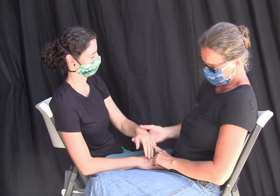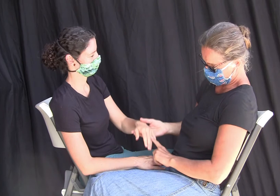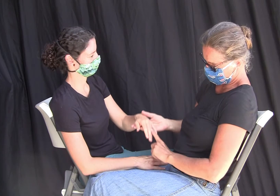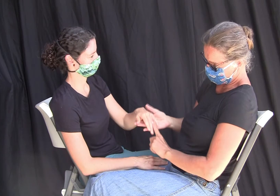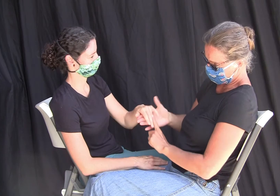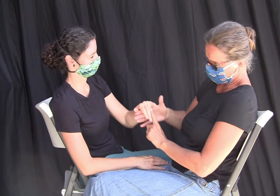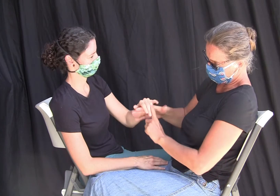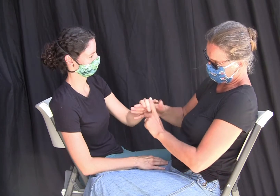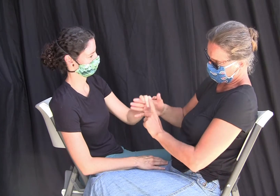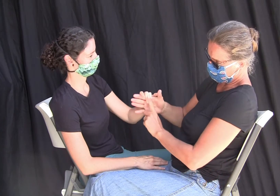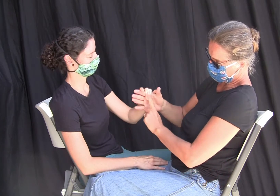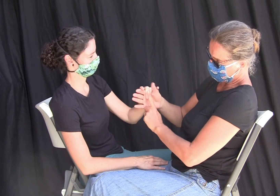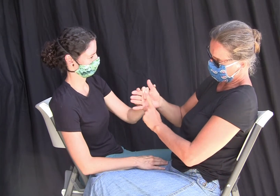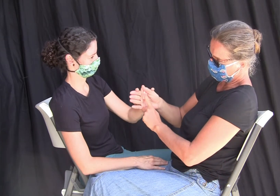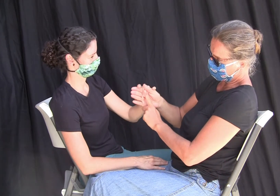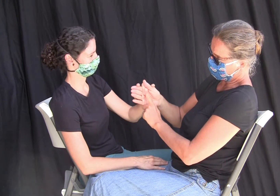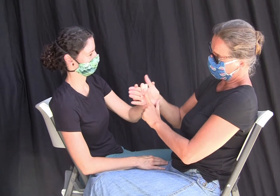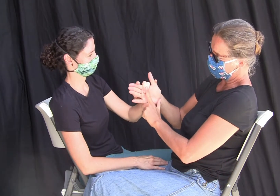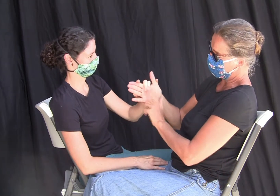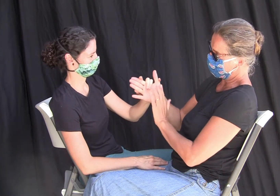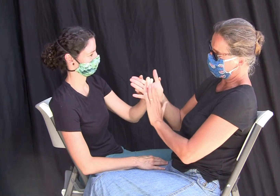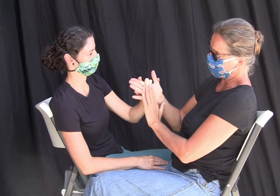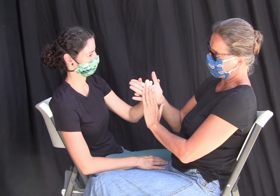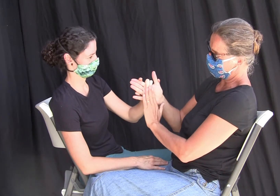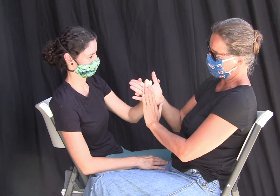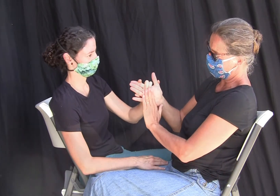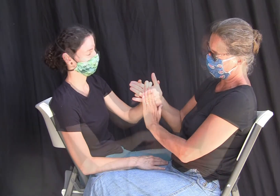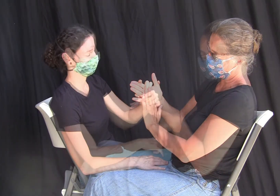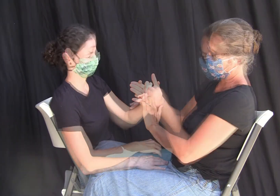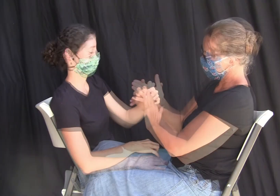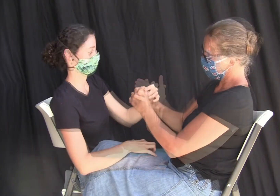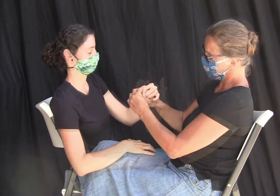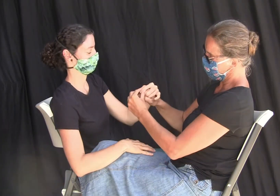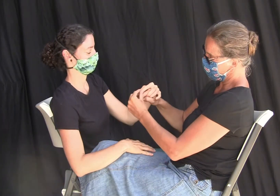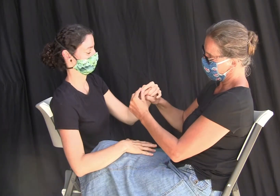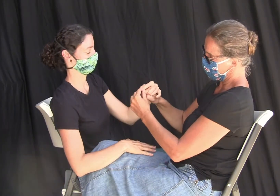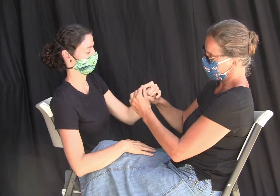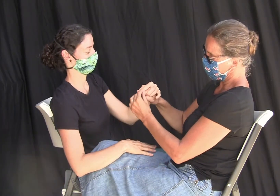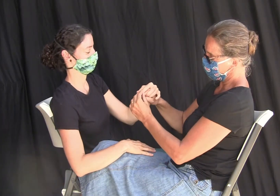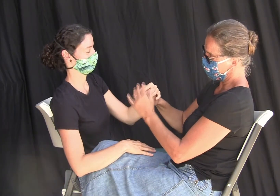it will likely slide all over my hand as I talk. This leads to unclear reception.